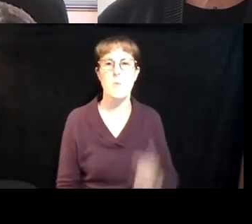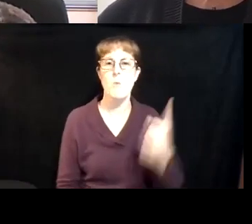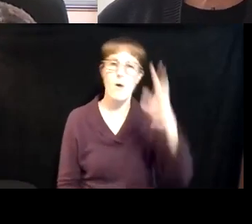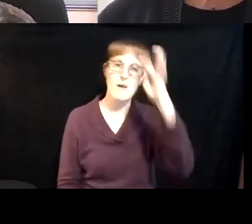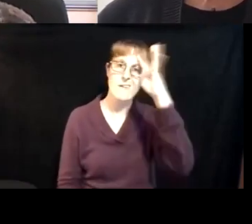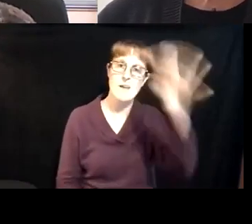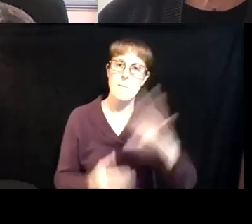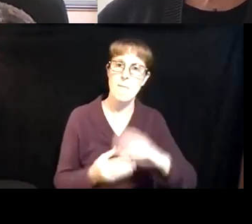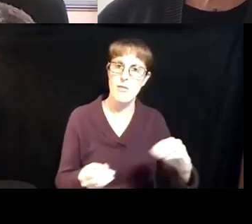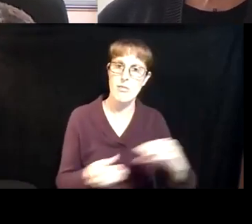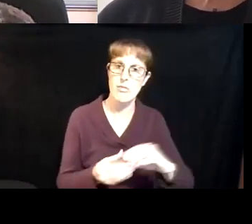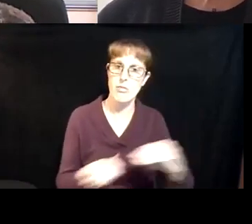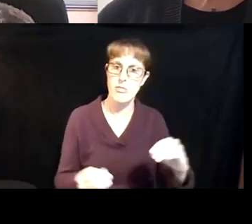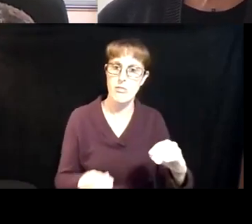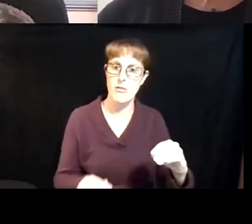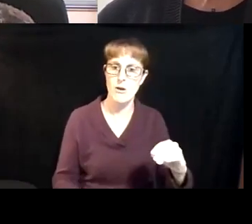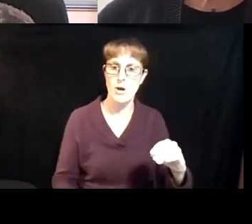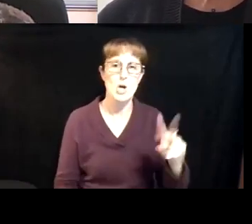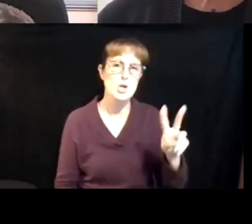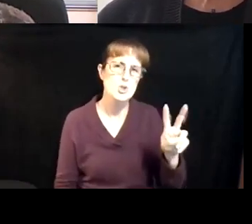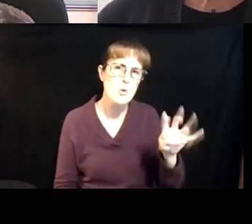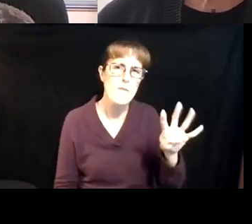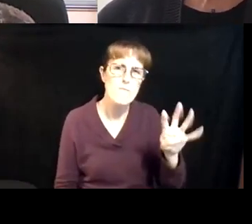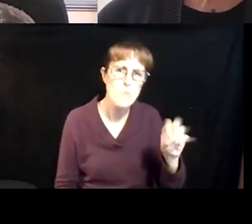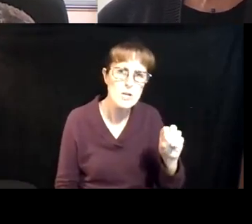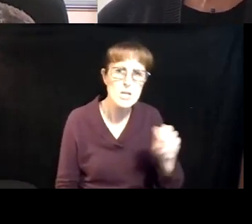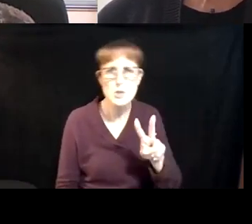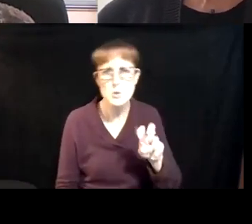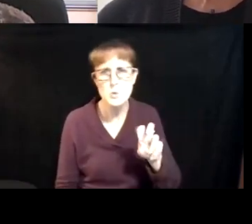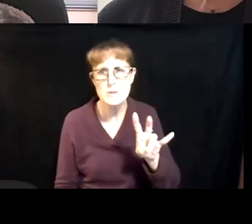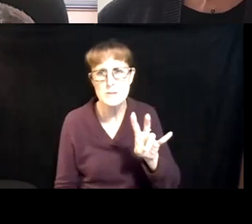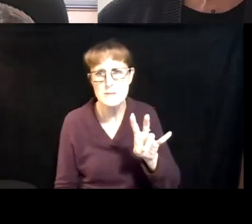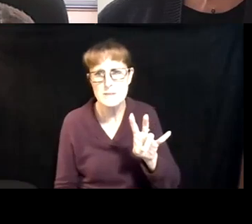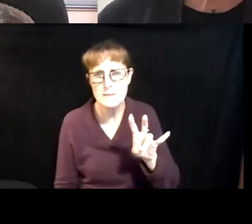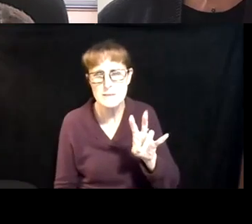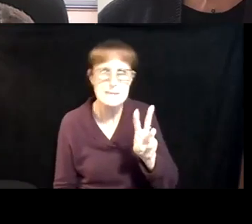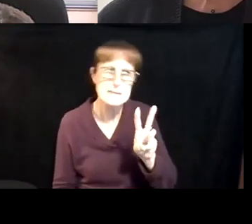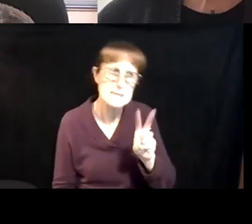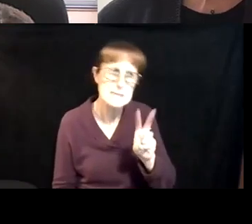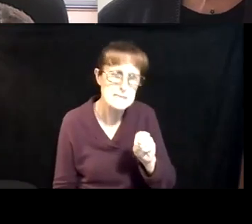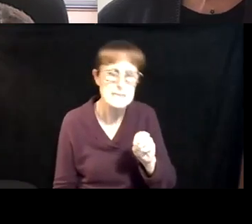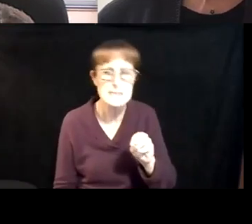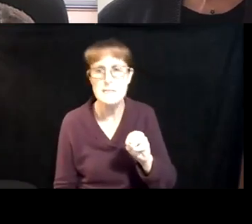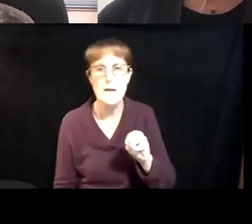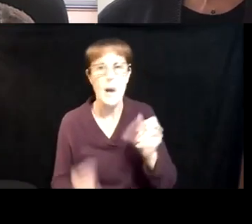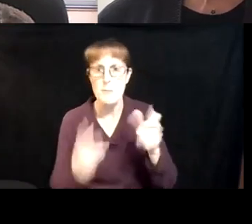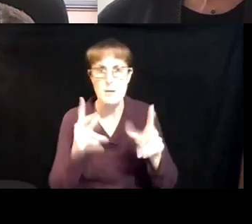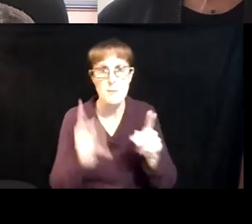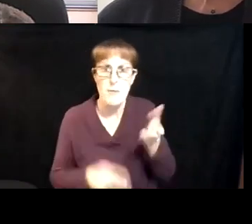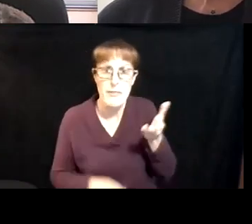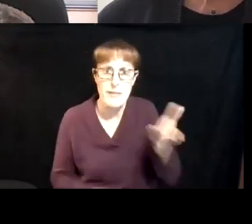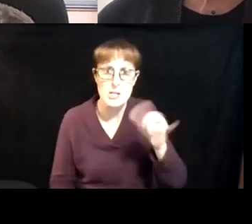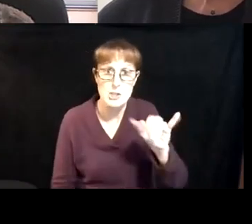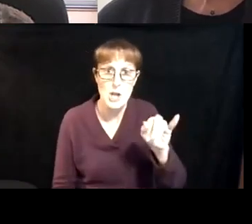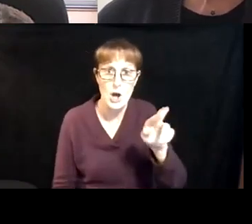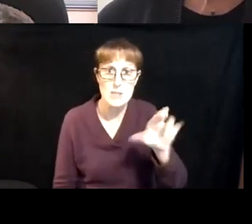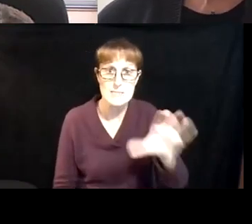260, 280 who are there now we never know exactly how many are the only severely dangerous people in the country.